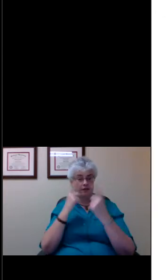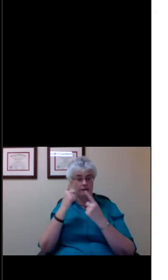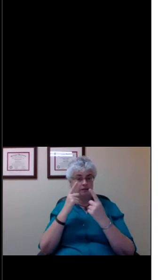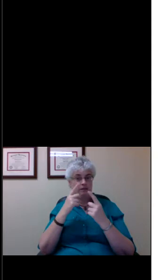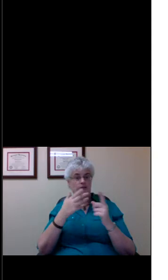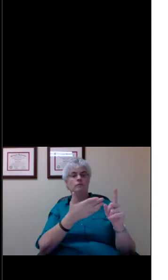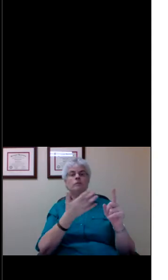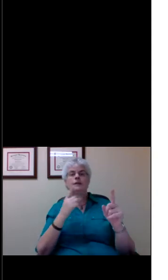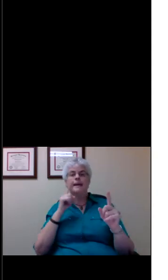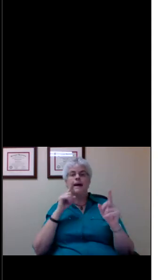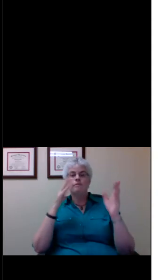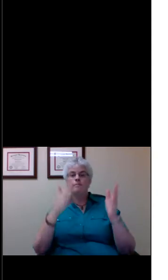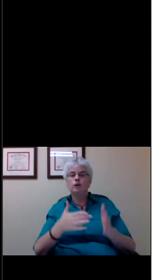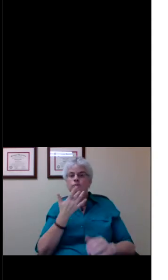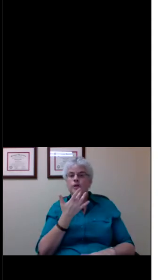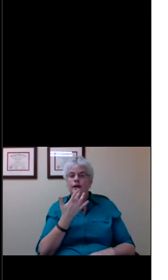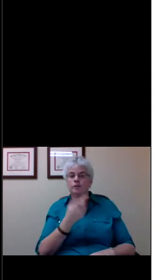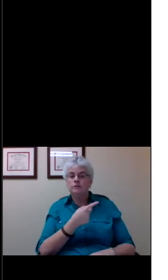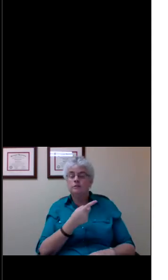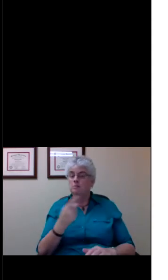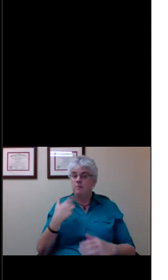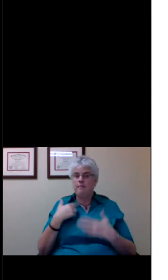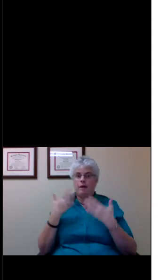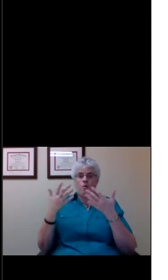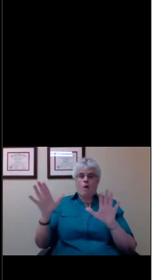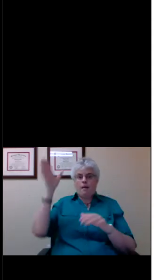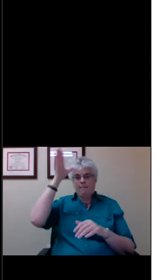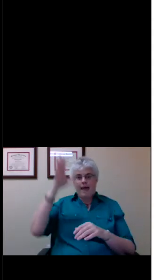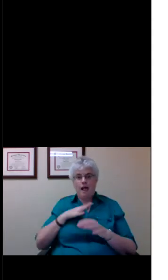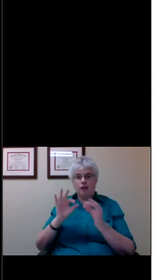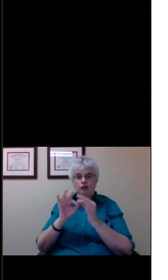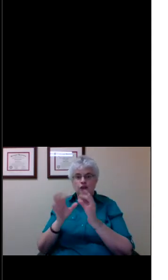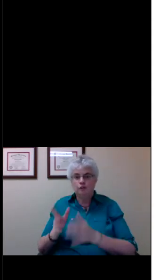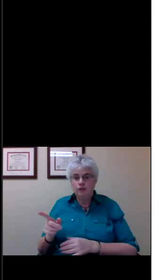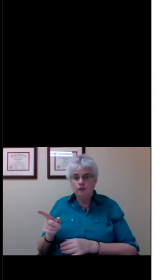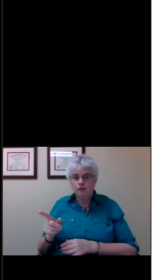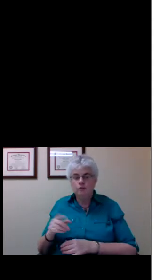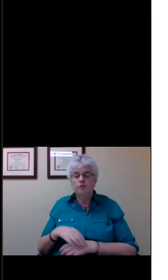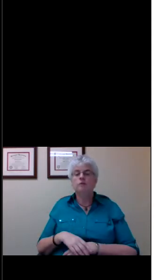Another factor tp consider is Deaf person's preference. They may not want a male